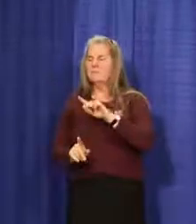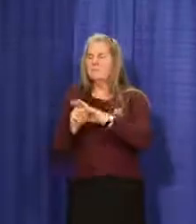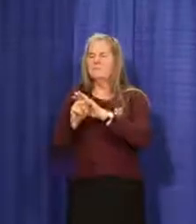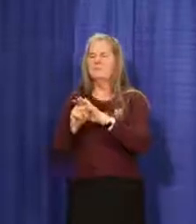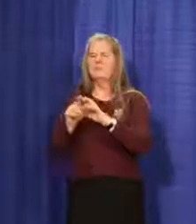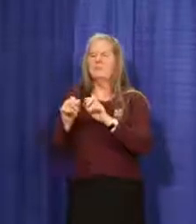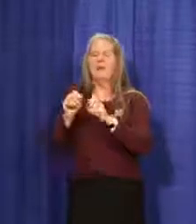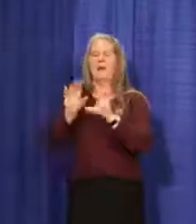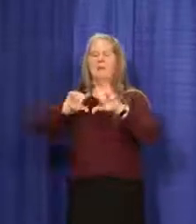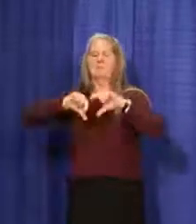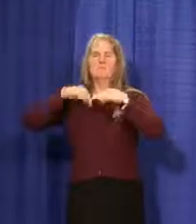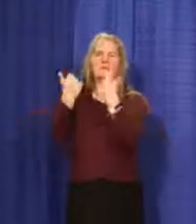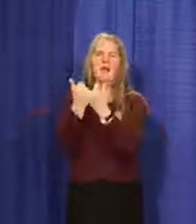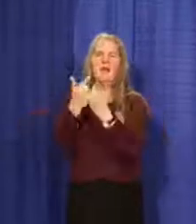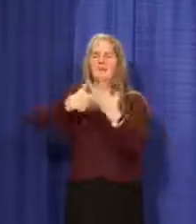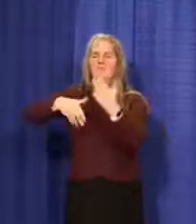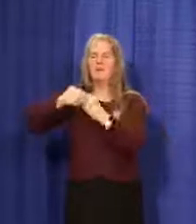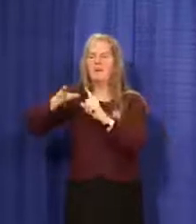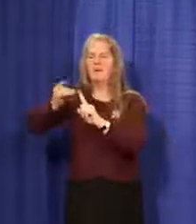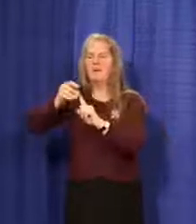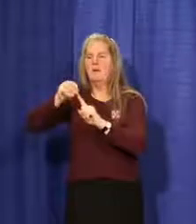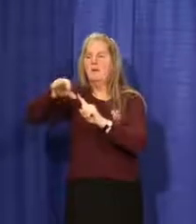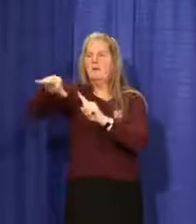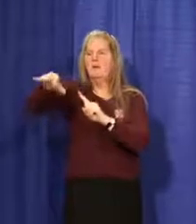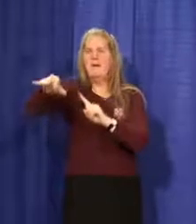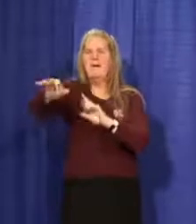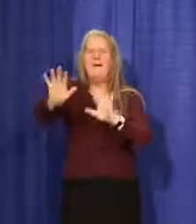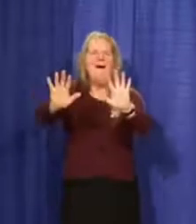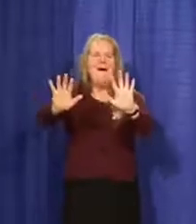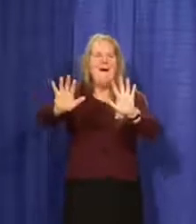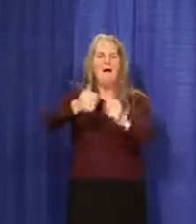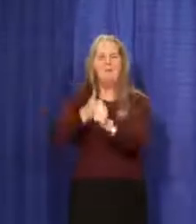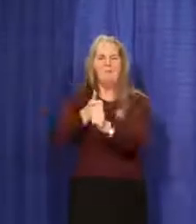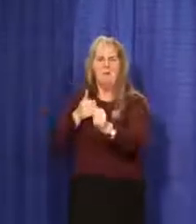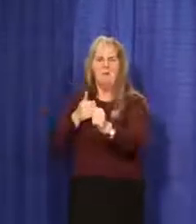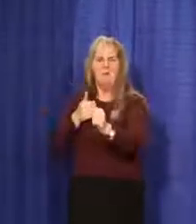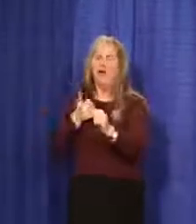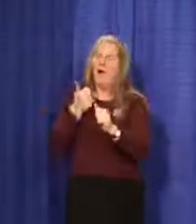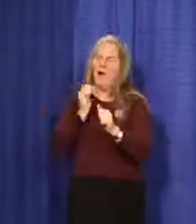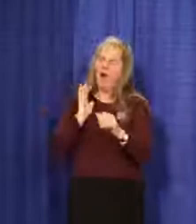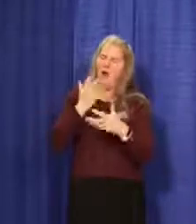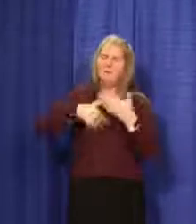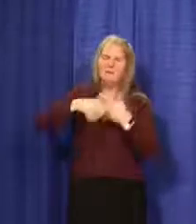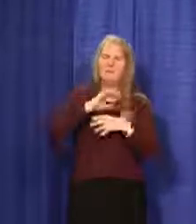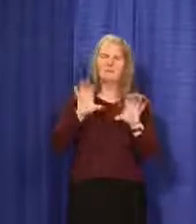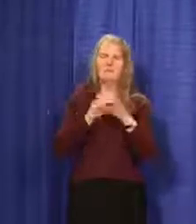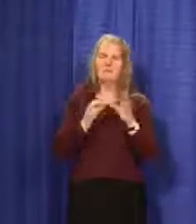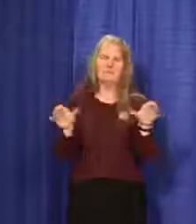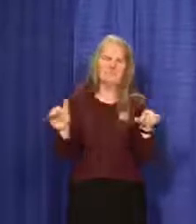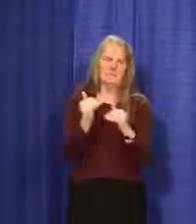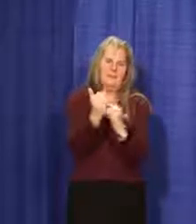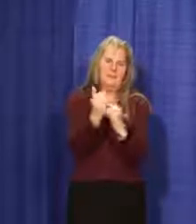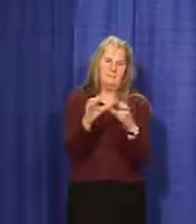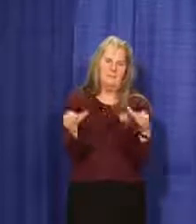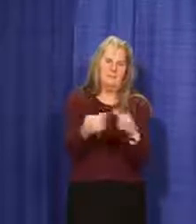can get into trouble. To stay free from COVID outbreaks, we must keep our social groups small.